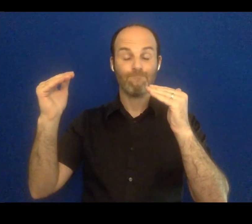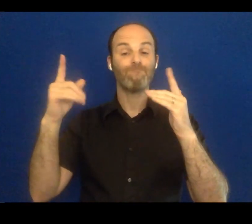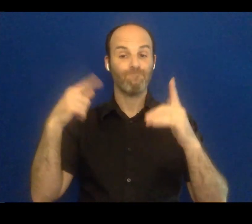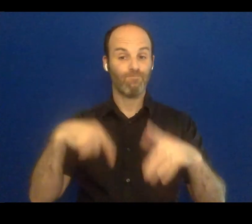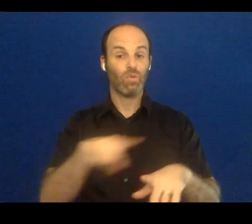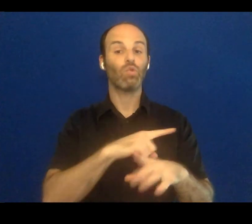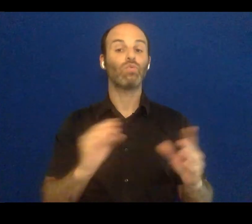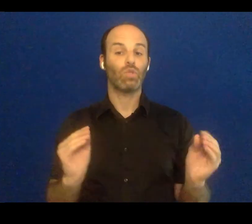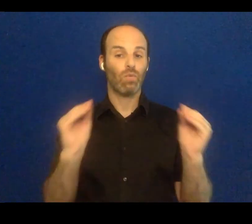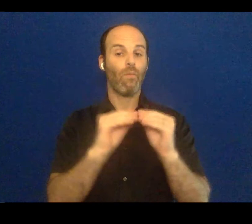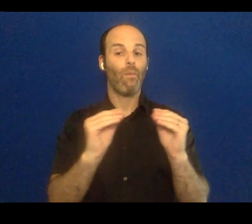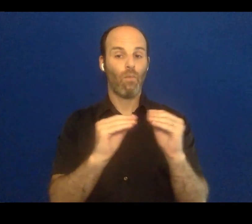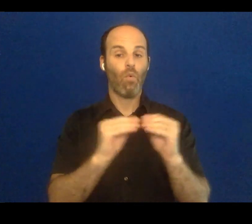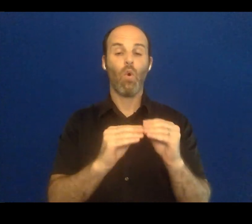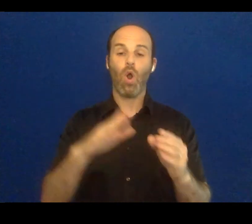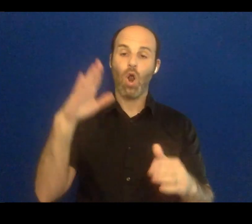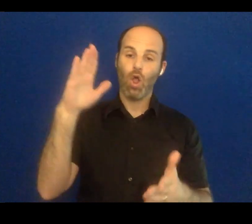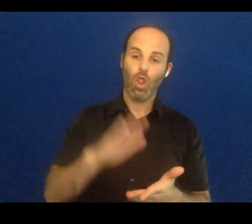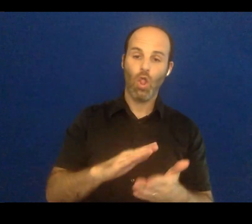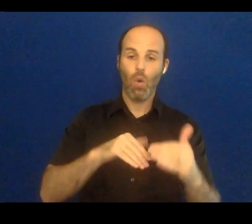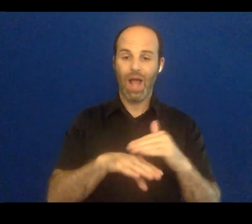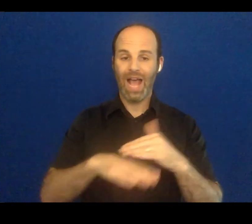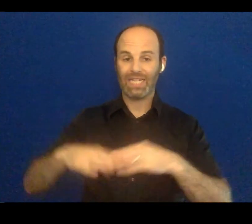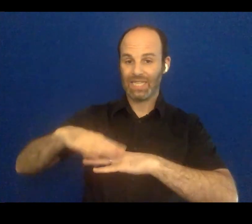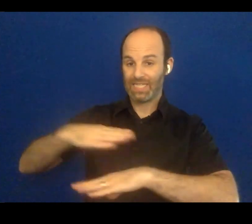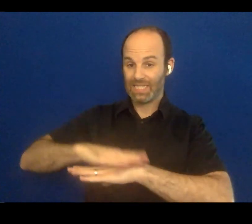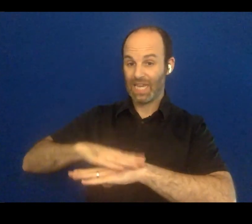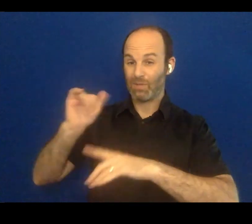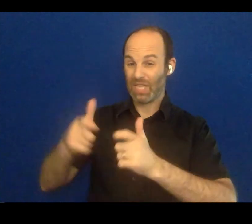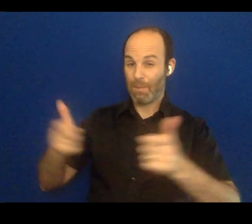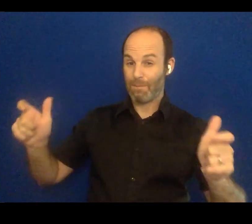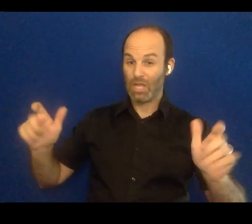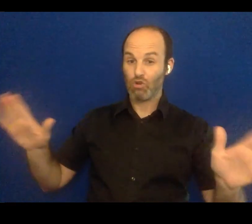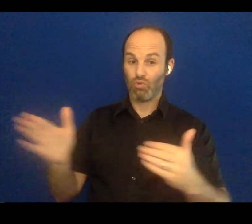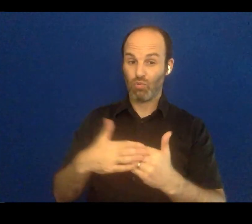AN ADULT, WHILE THERE ARE MORE LOW ACCESS TABLES AND LARGER